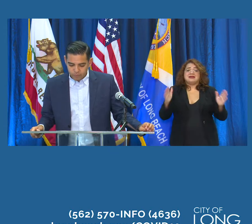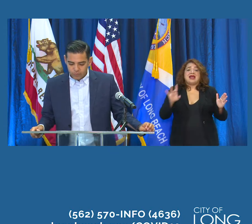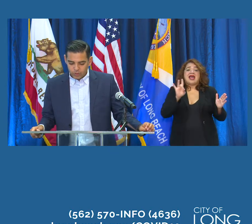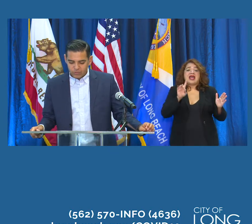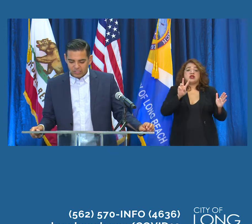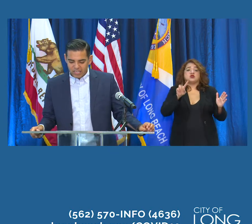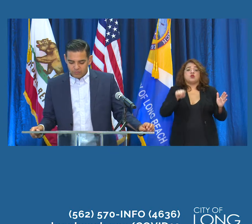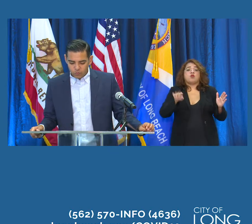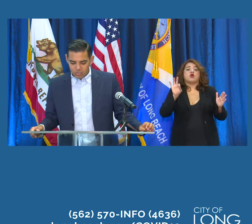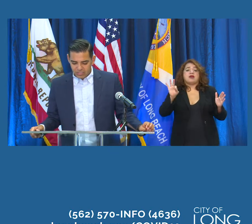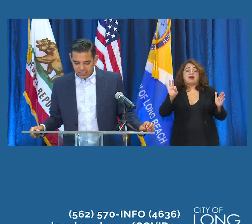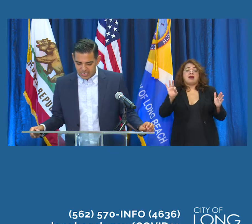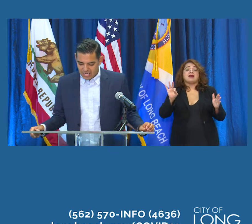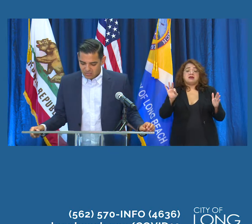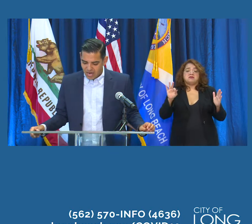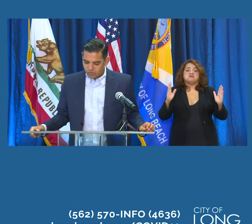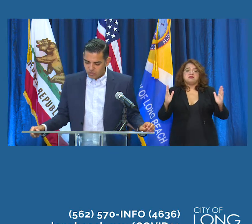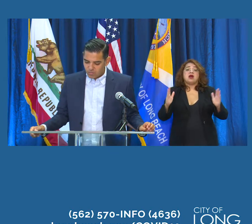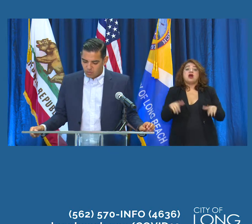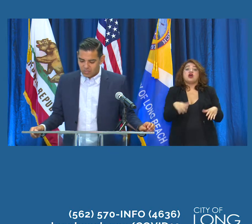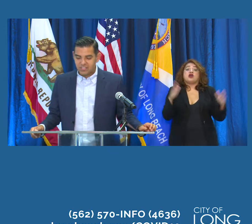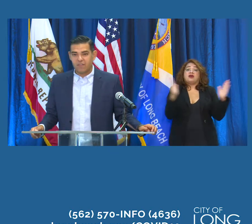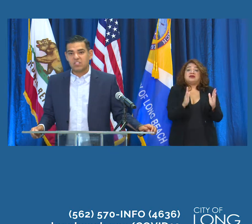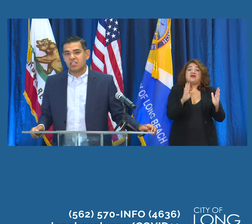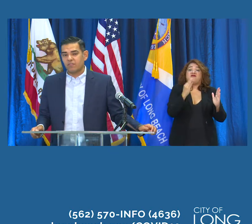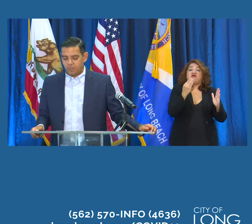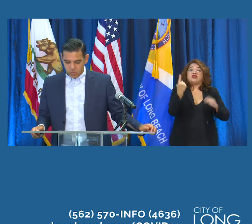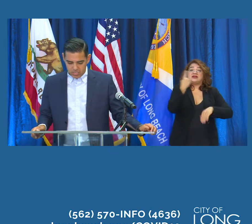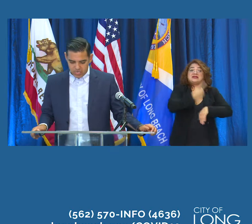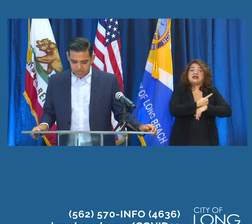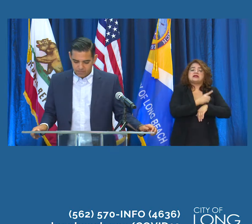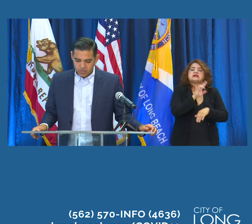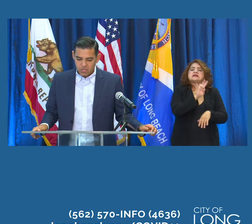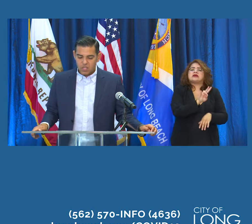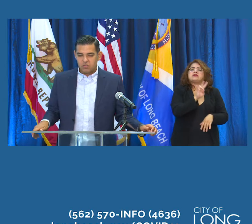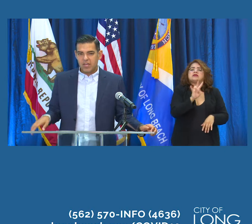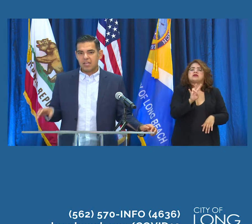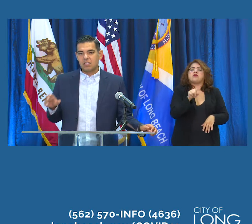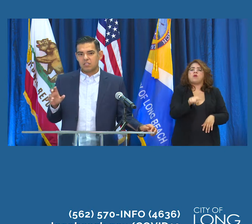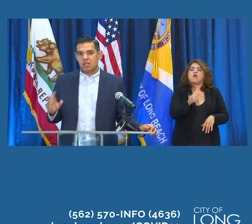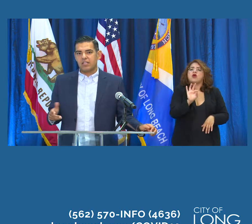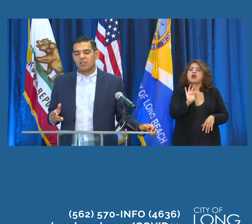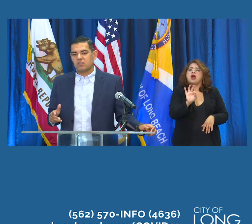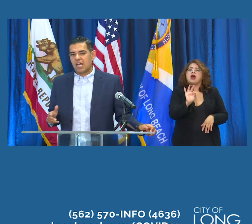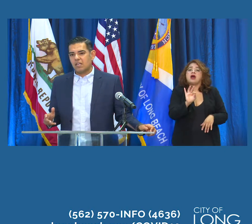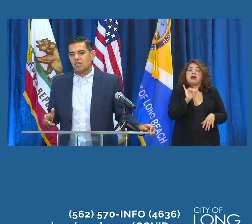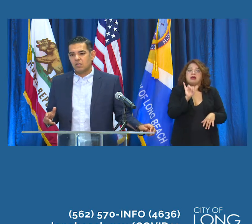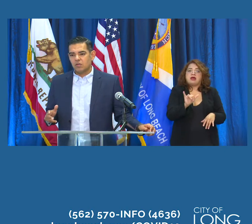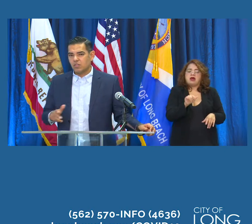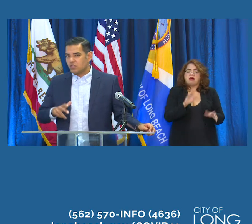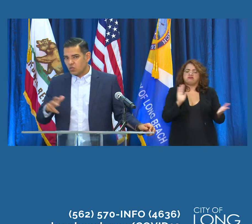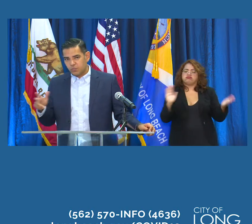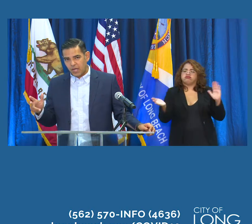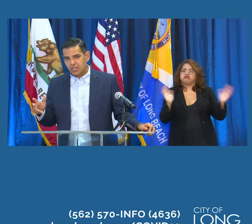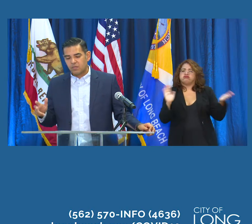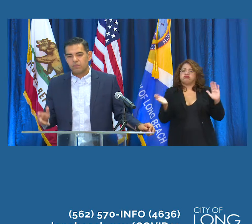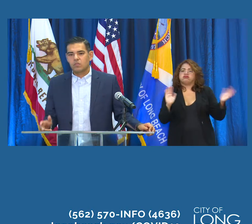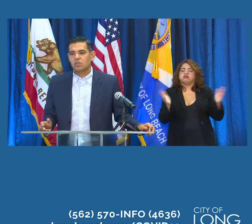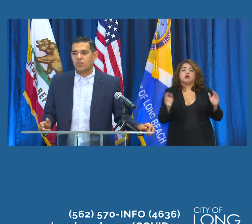However if we look at the last 14 days the average number was 77.9. So that is telling us that there is no spike.